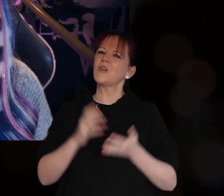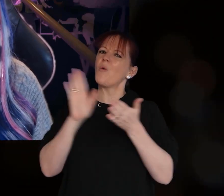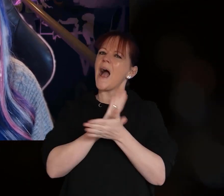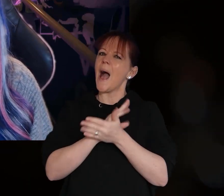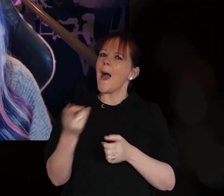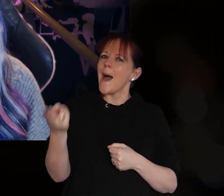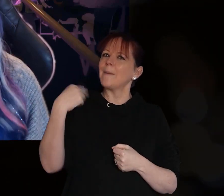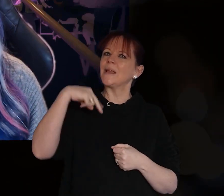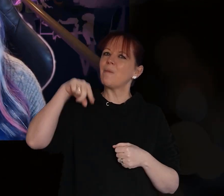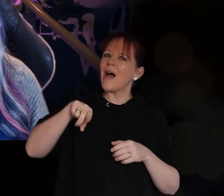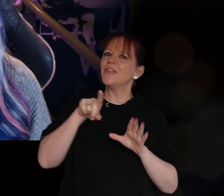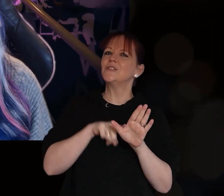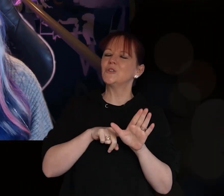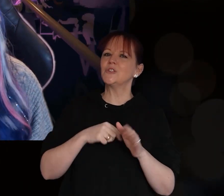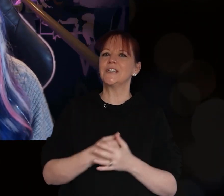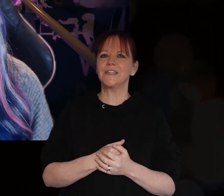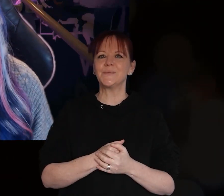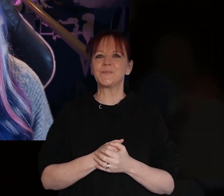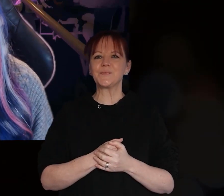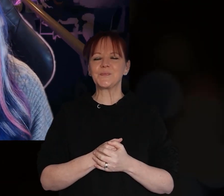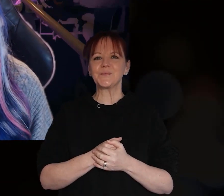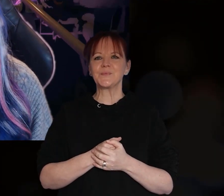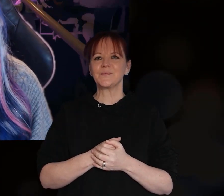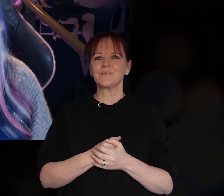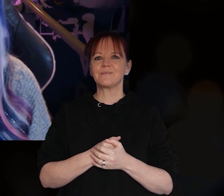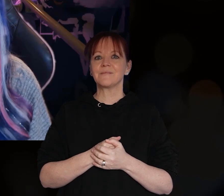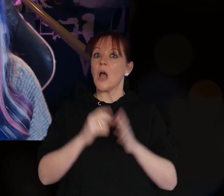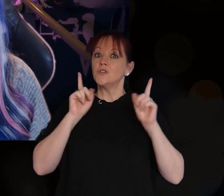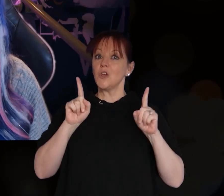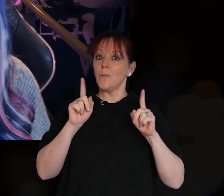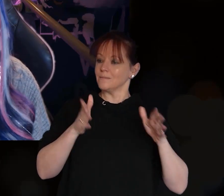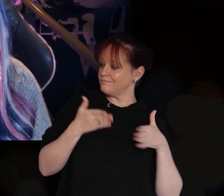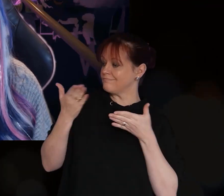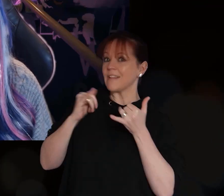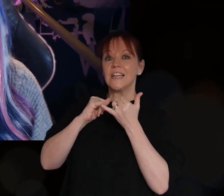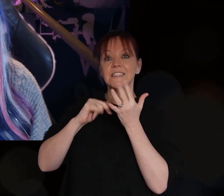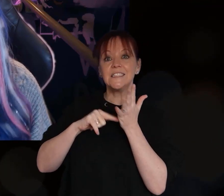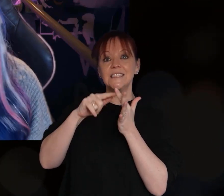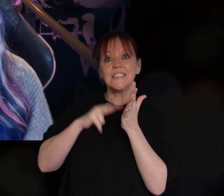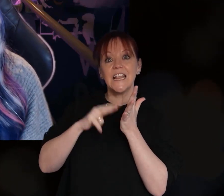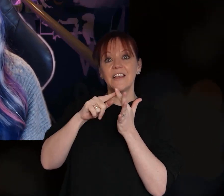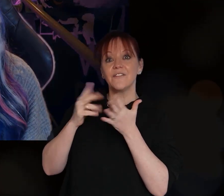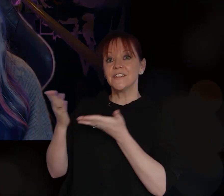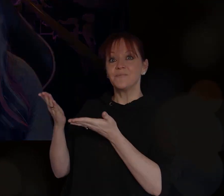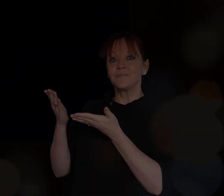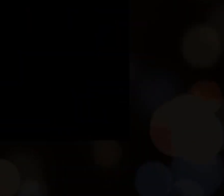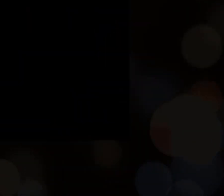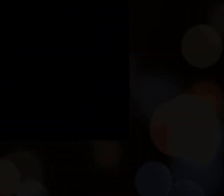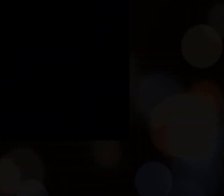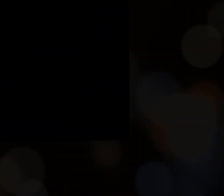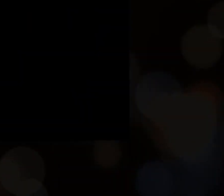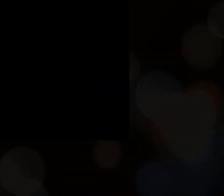that he took the time to come back and host these awards again. And so with that, over to you, Steve. UPBEAT MUSIC